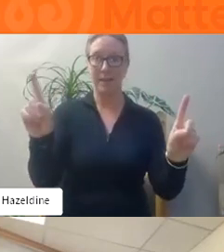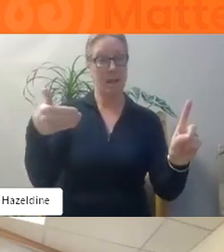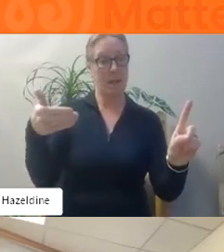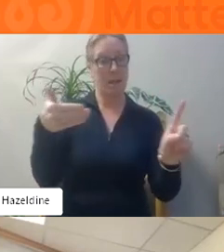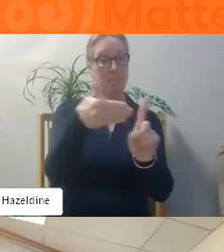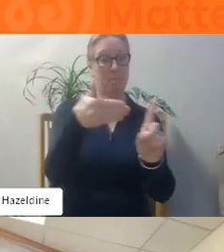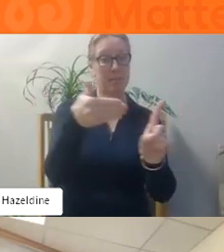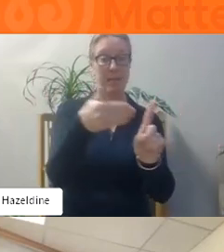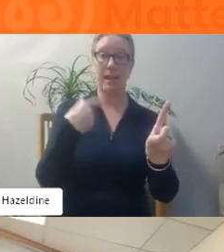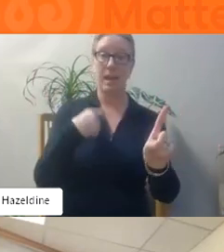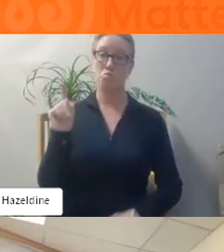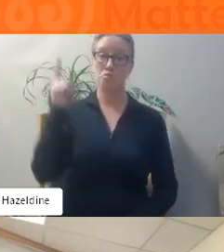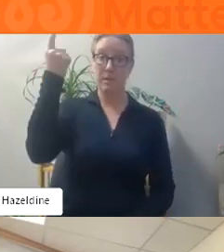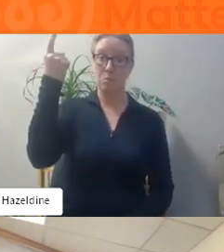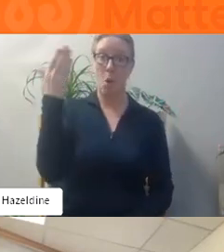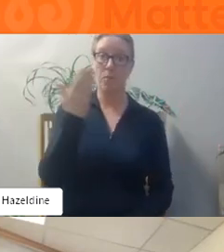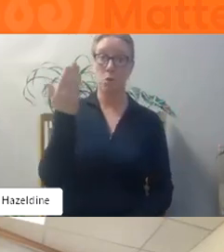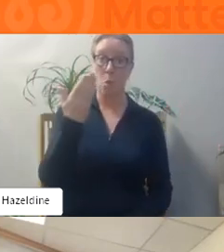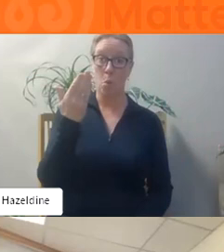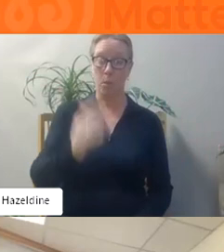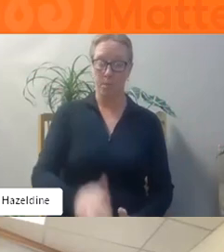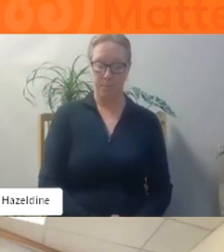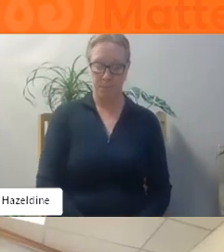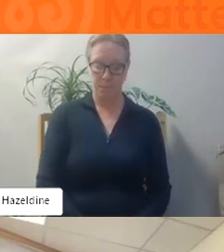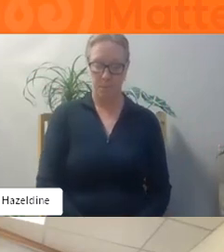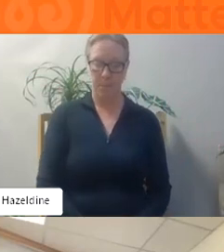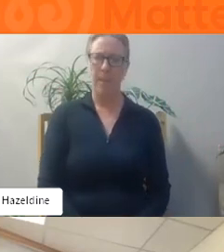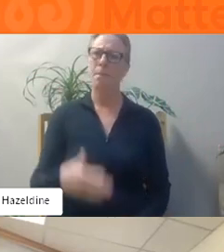being a principal of a school, and just being so aware that our